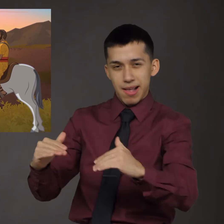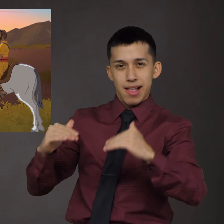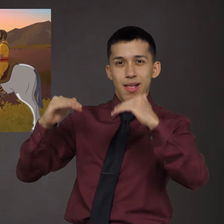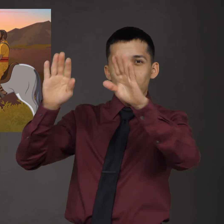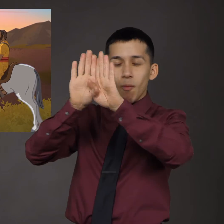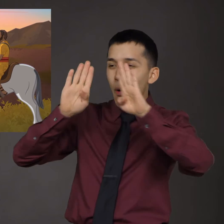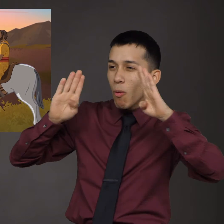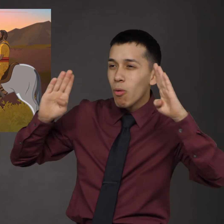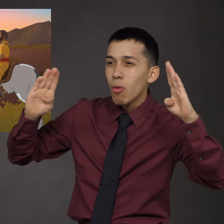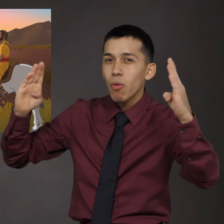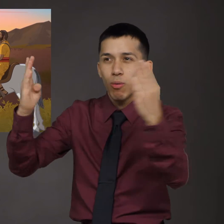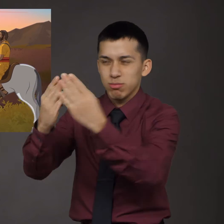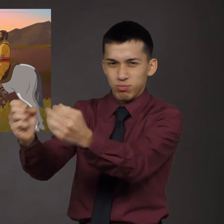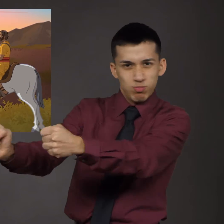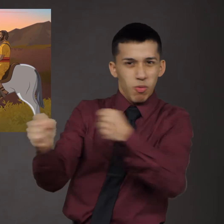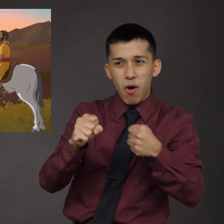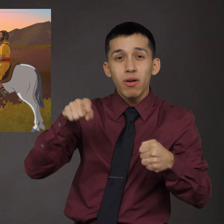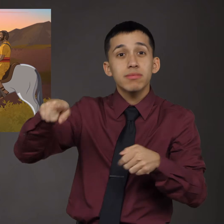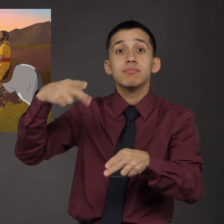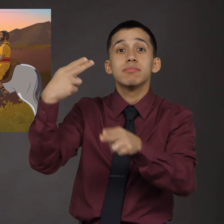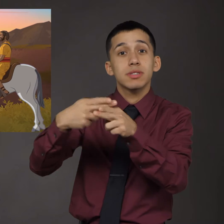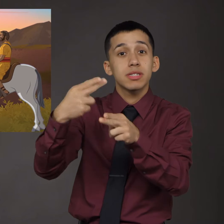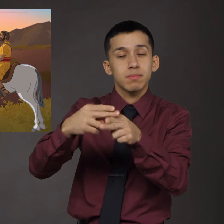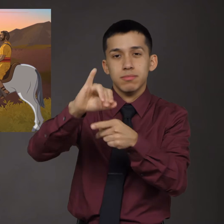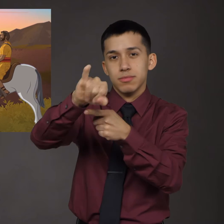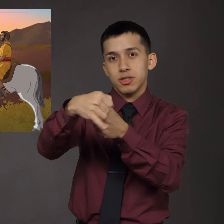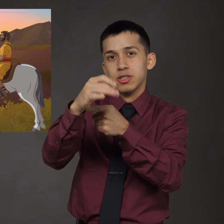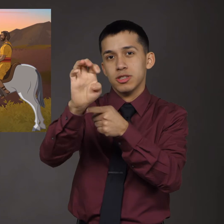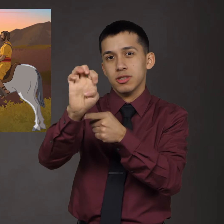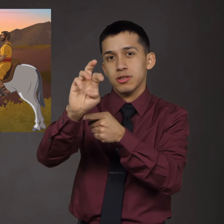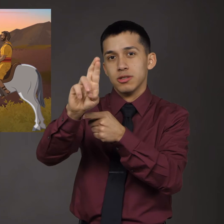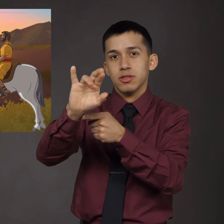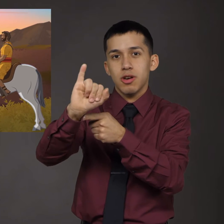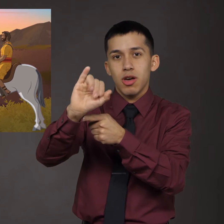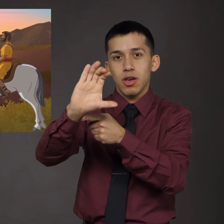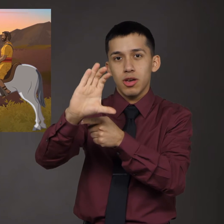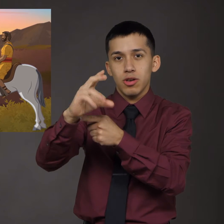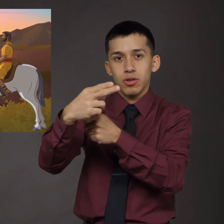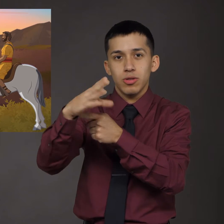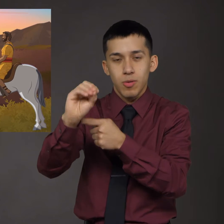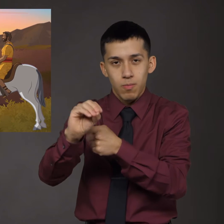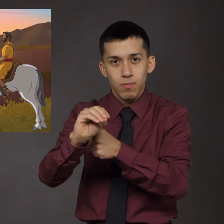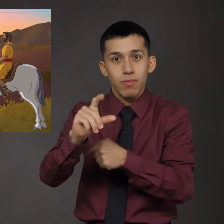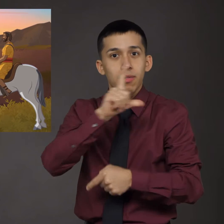The city was very strong and had high walls.